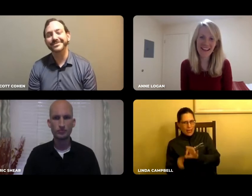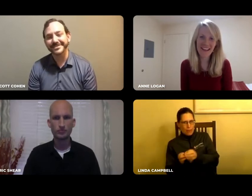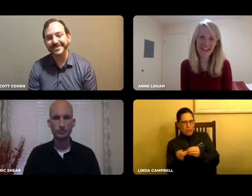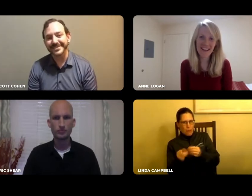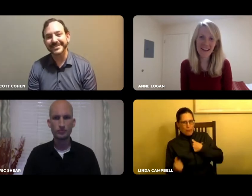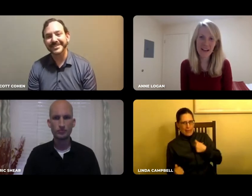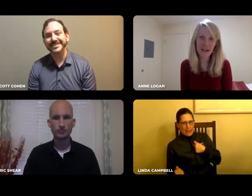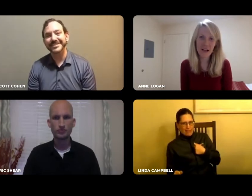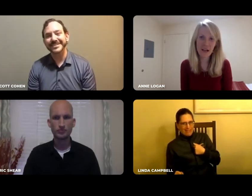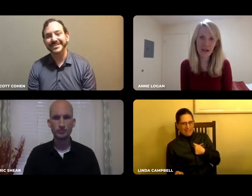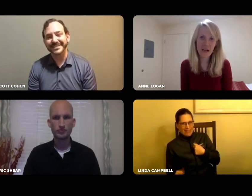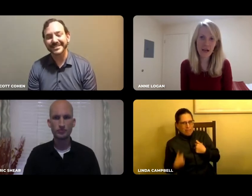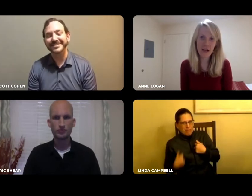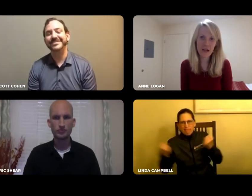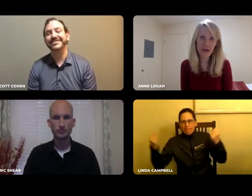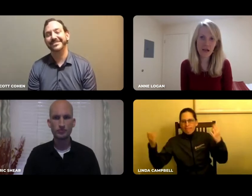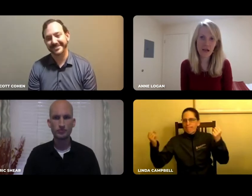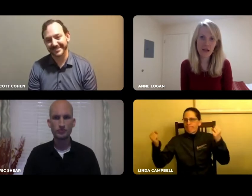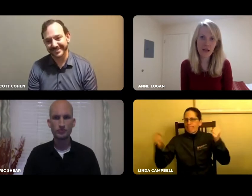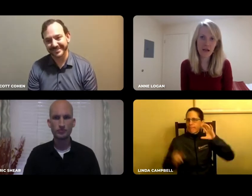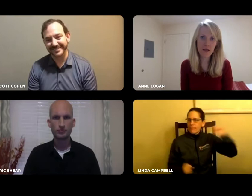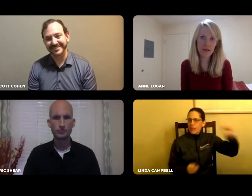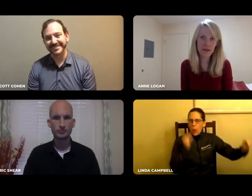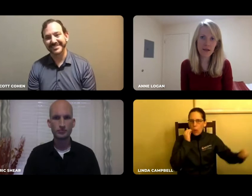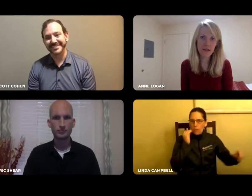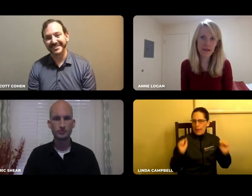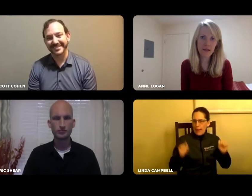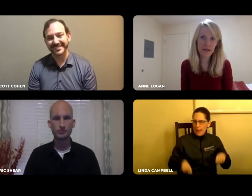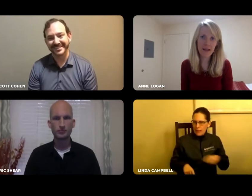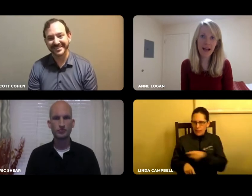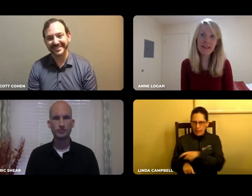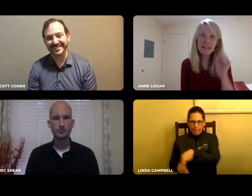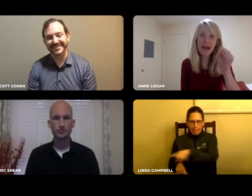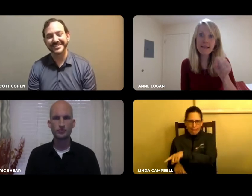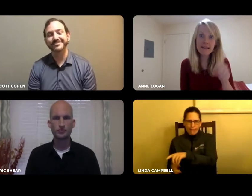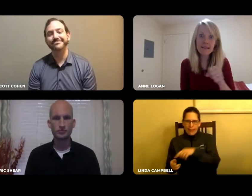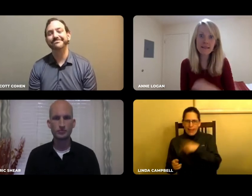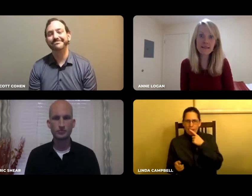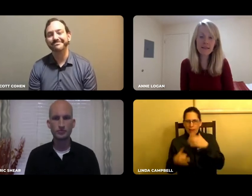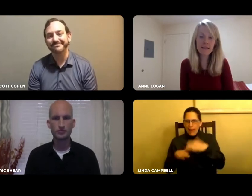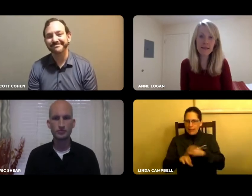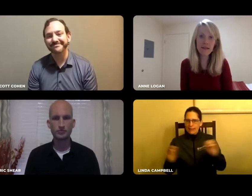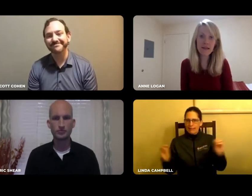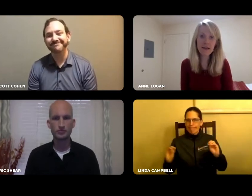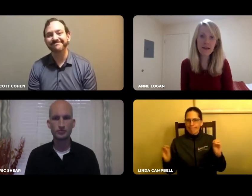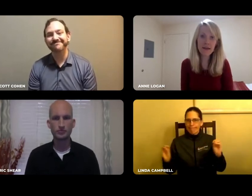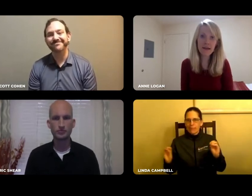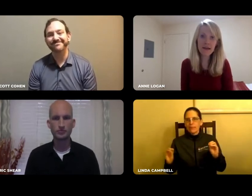need an interpreter more than me. I can sign and these hearing students